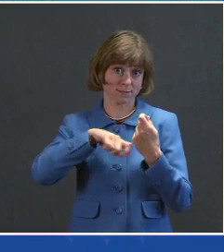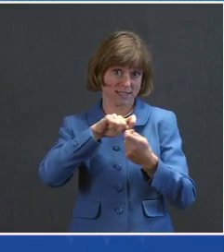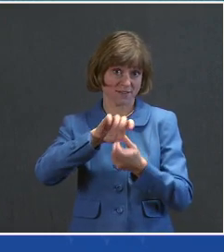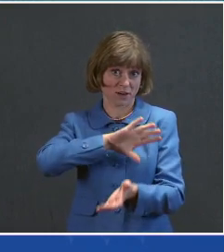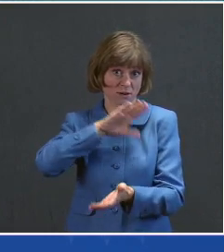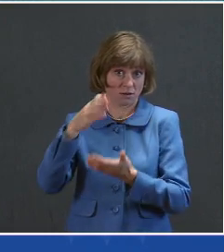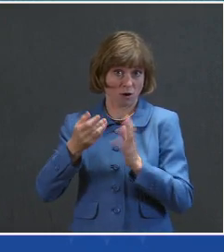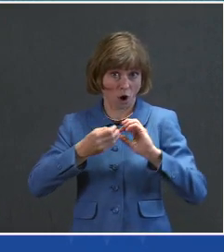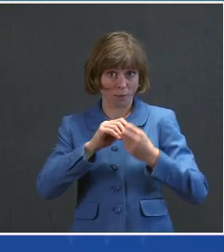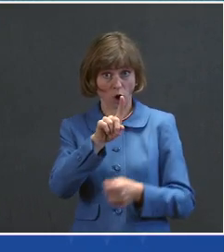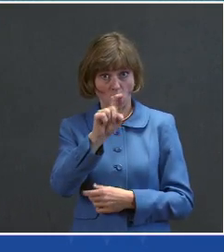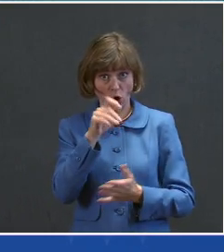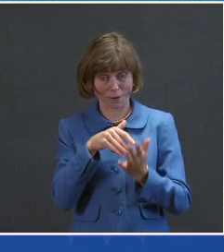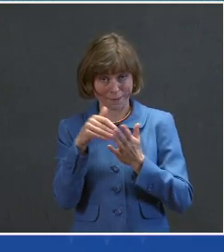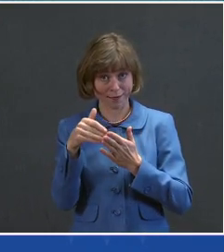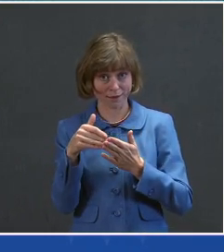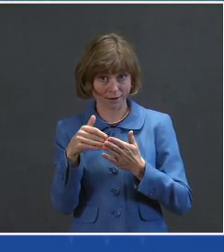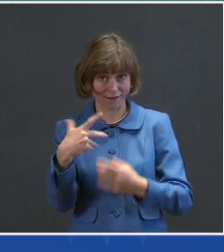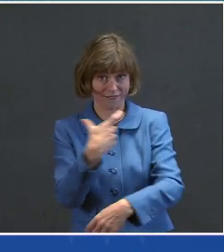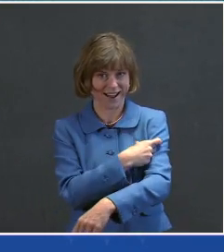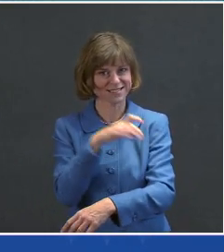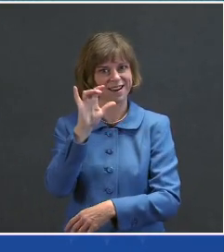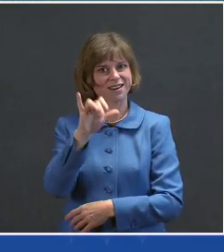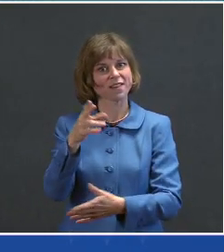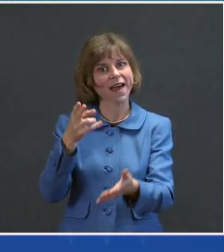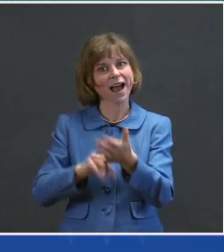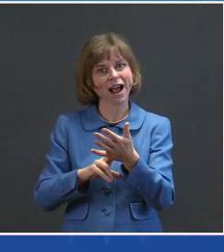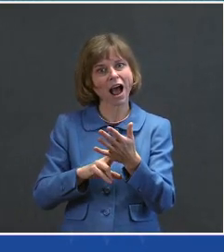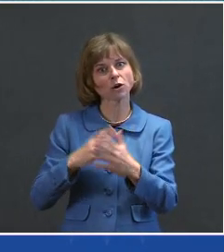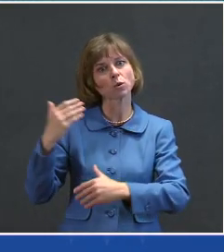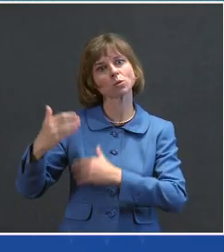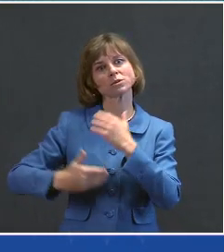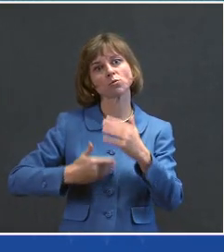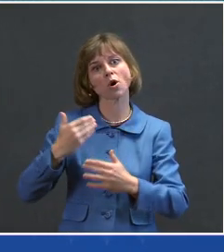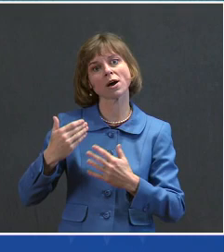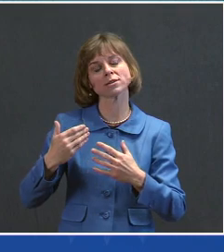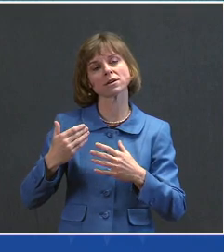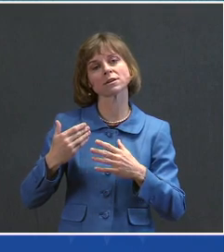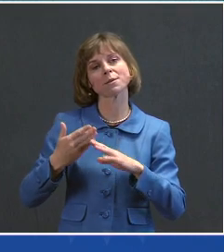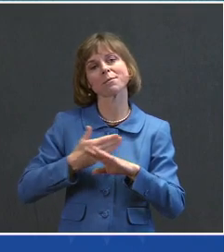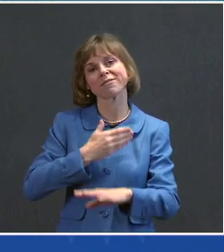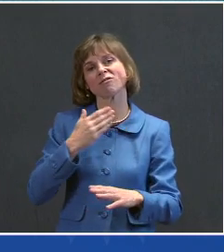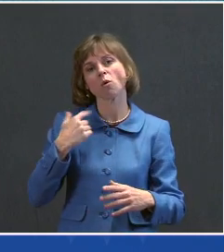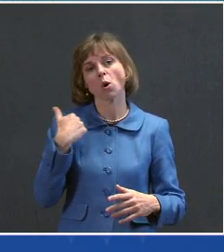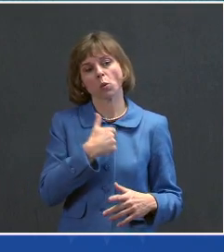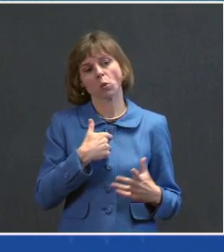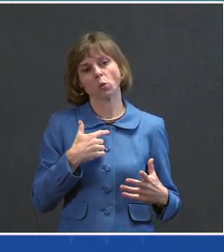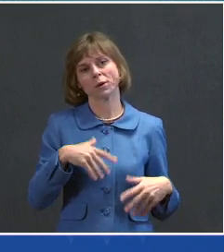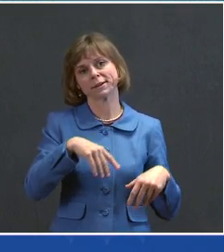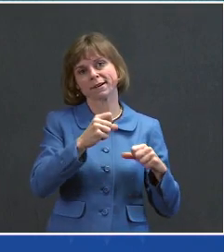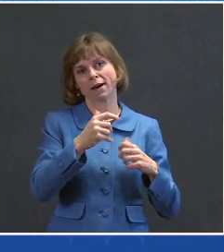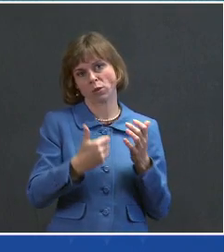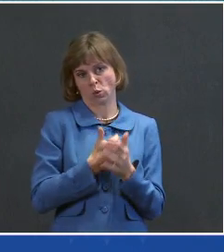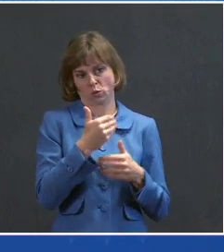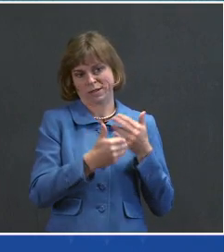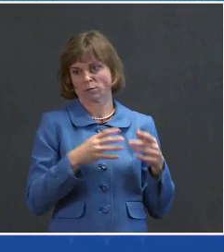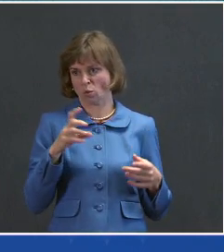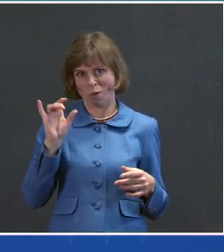There's a contract that was in process before these steps were taken. So that's what these actions will be focused on.